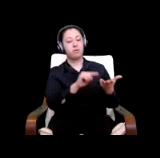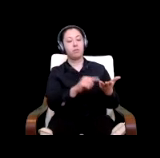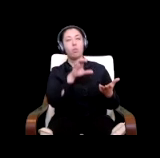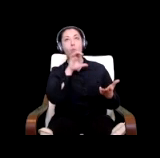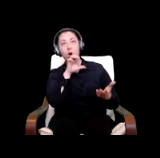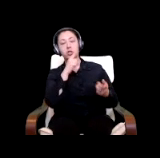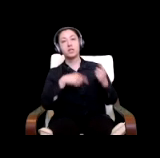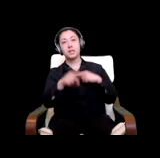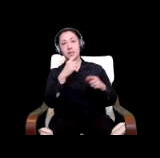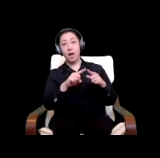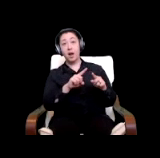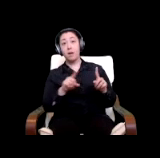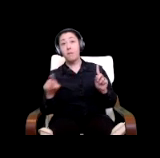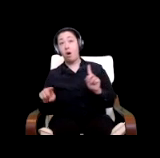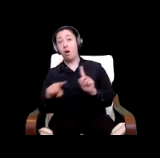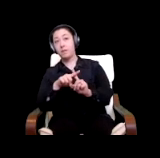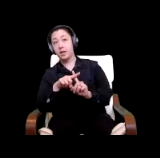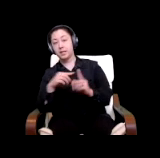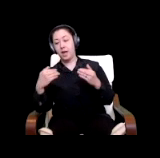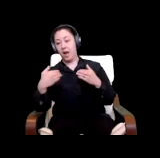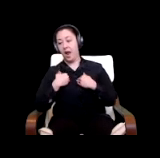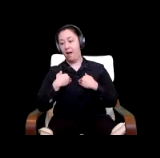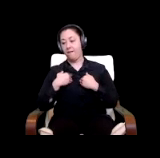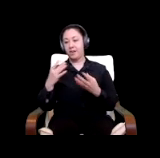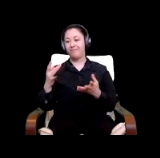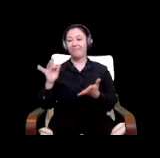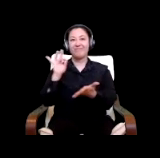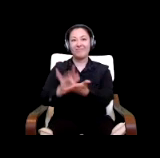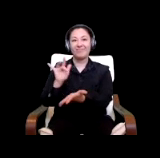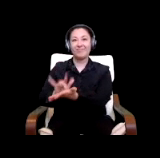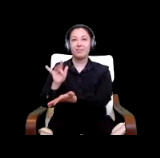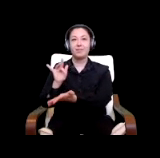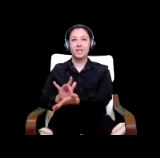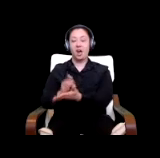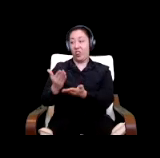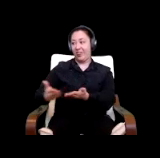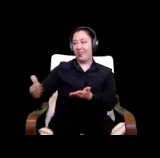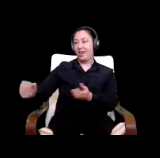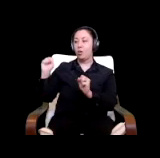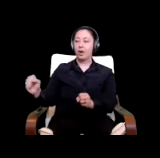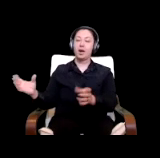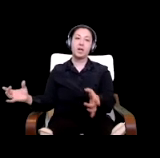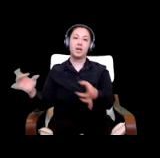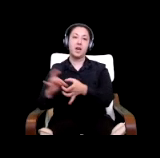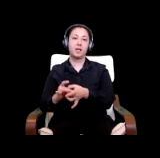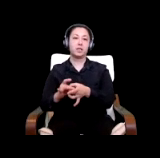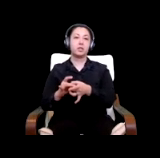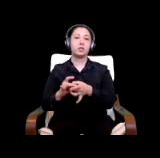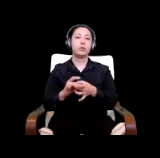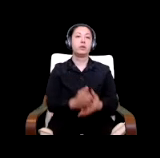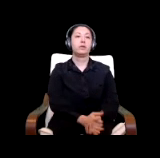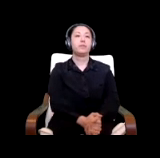are also getting to have a tactile object to connect it to.